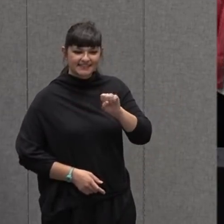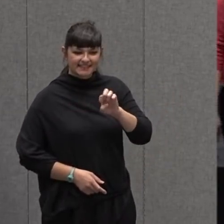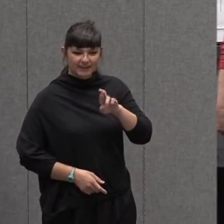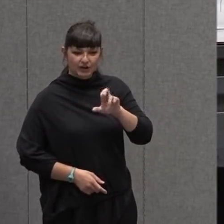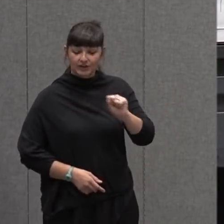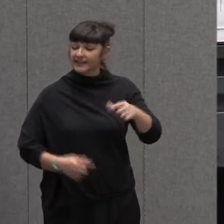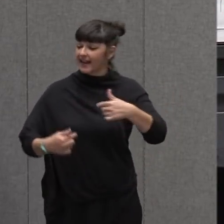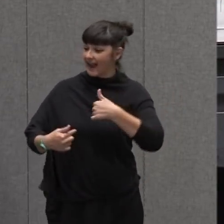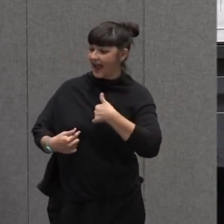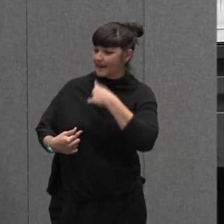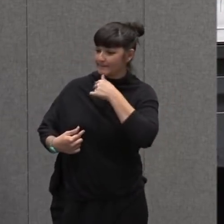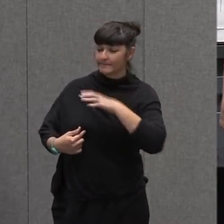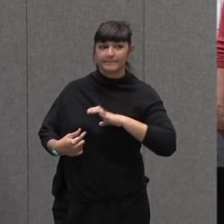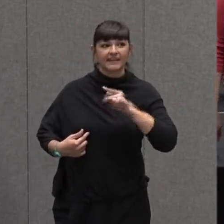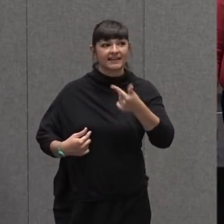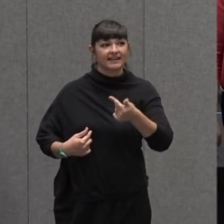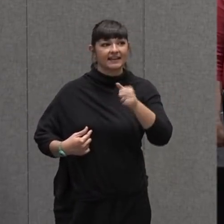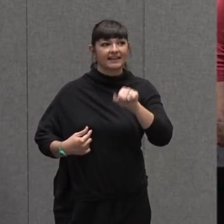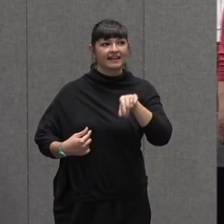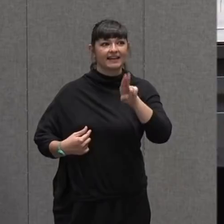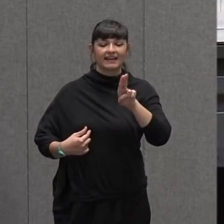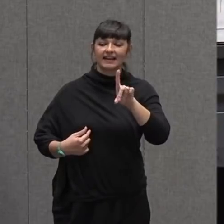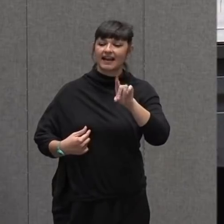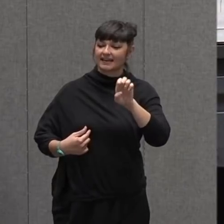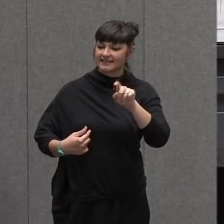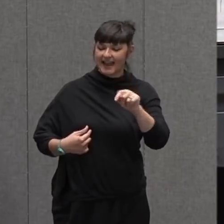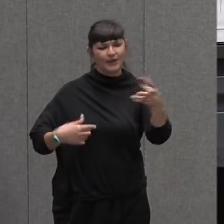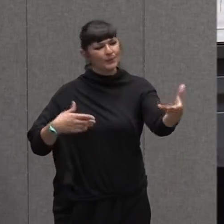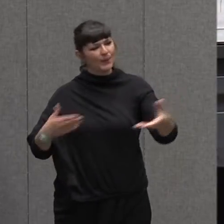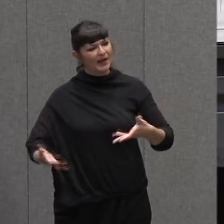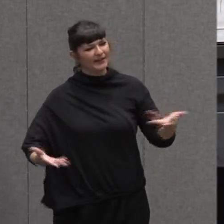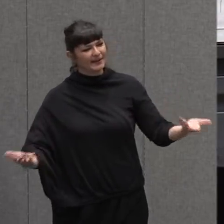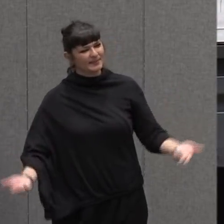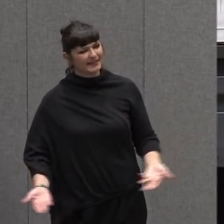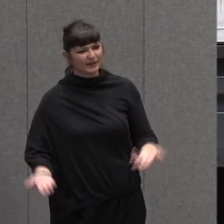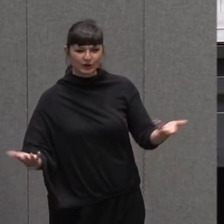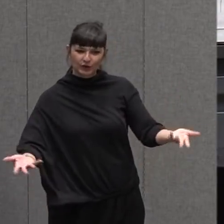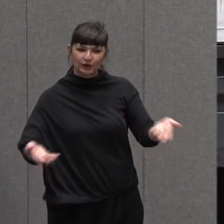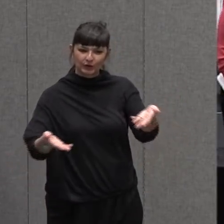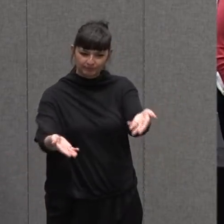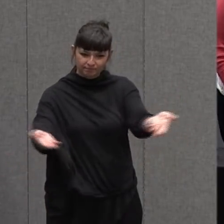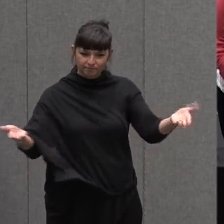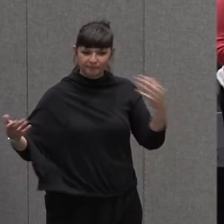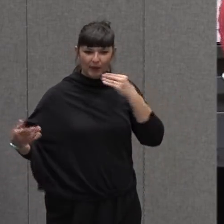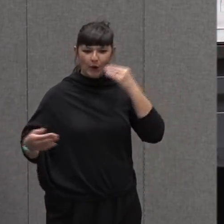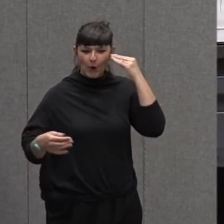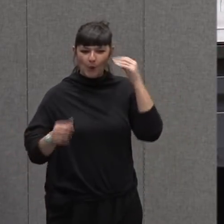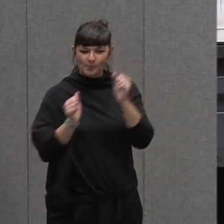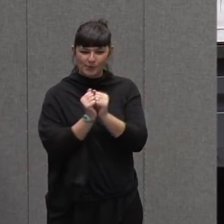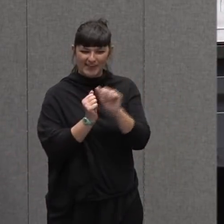And welcome today with @Home at APS, @Home With APS. So we're gonna get started,